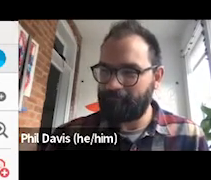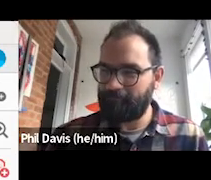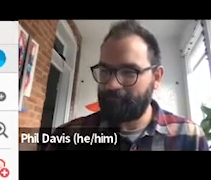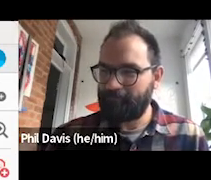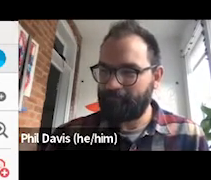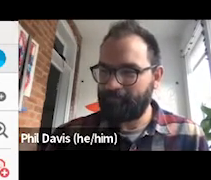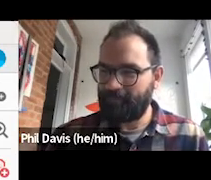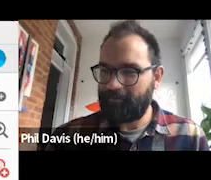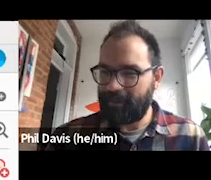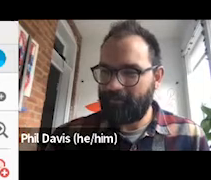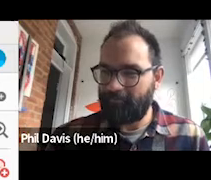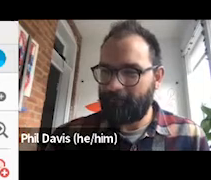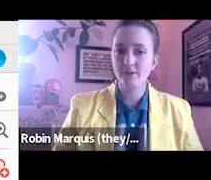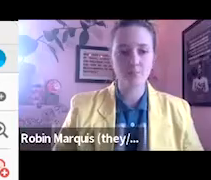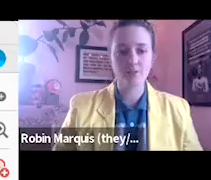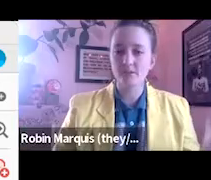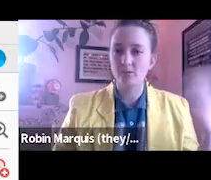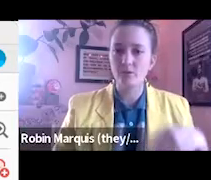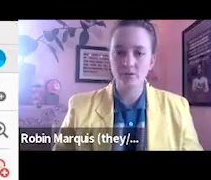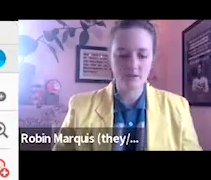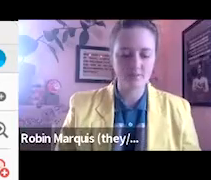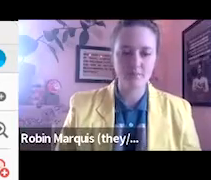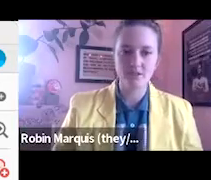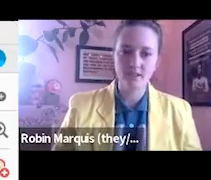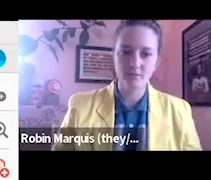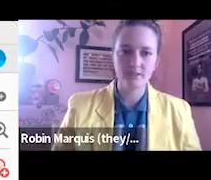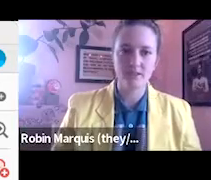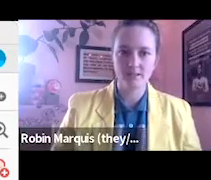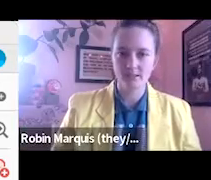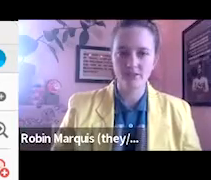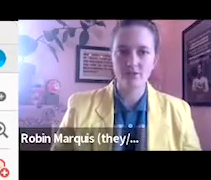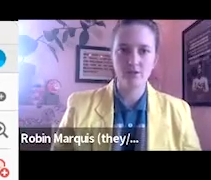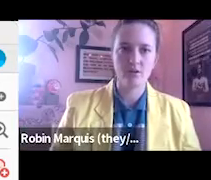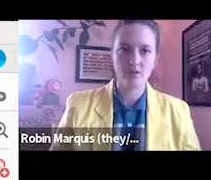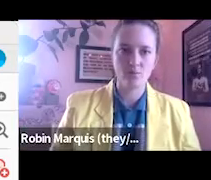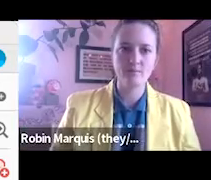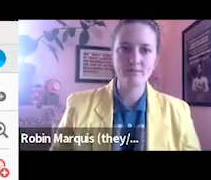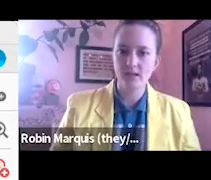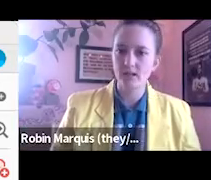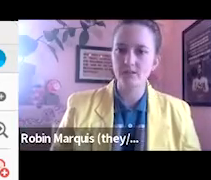Yes, very similar. There is a budget template as I showed you on the website.